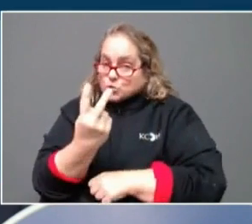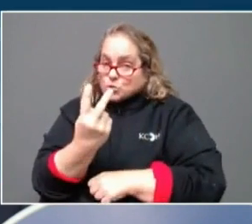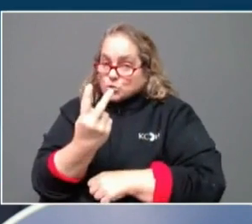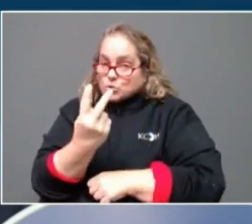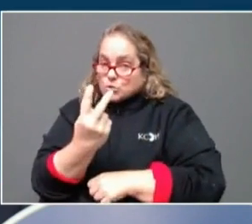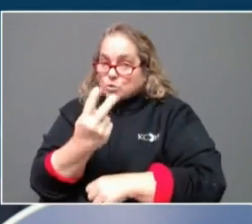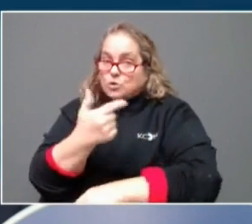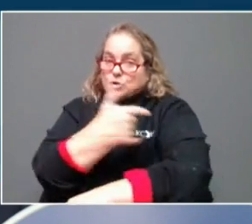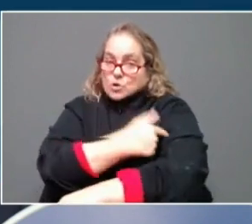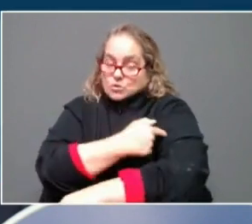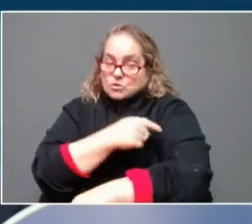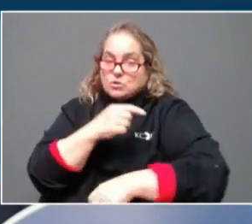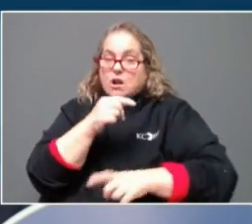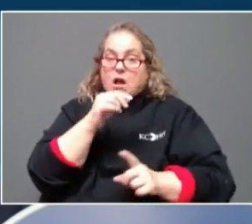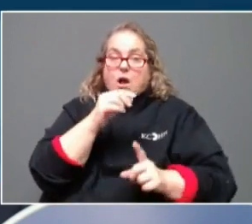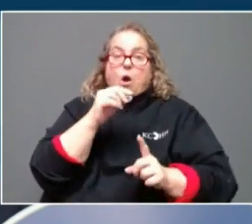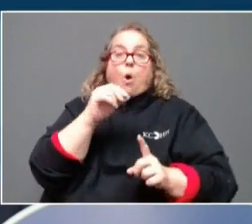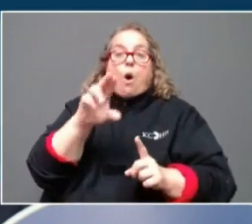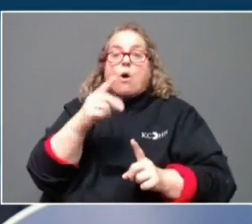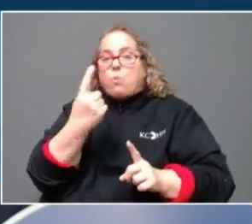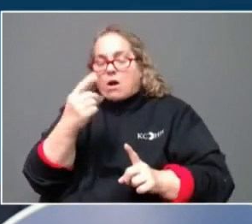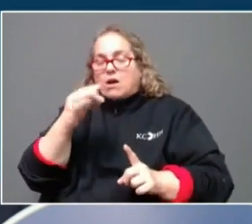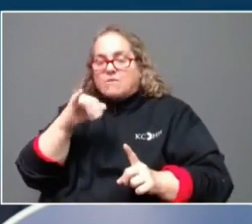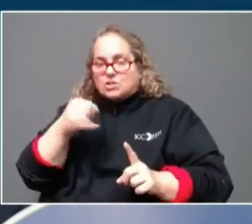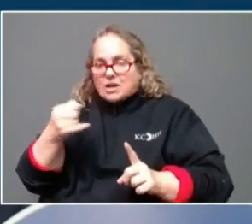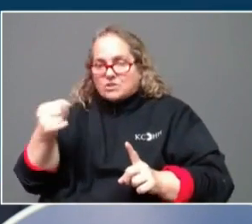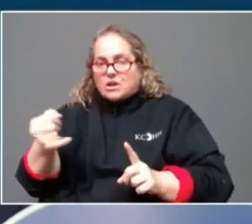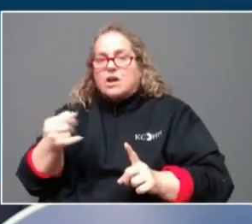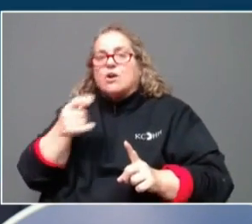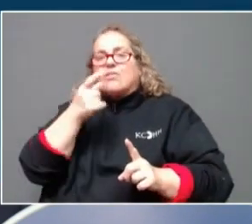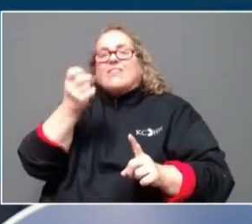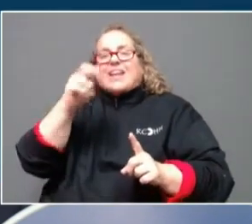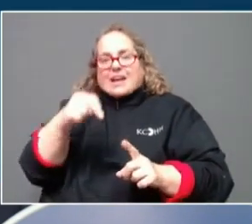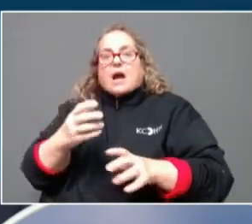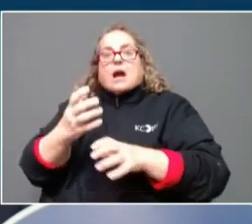J and J who then got boosted. Okay so all the booster eligible people who got